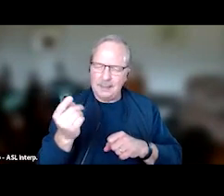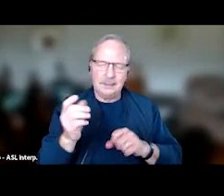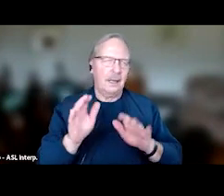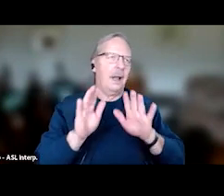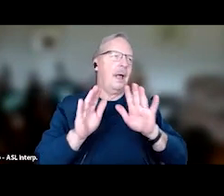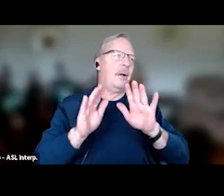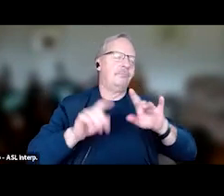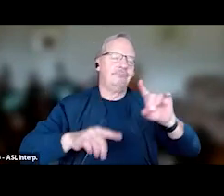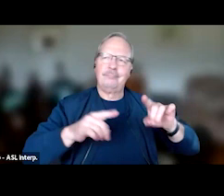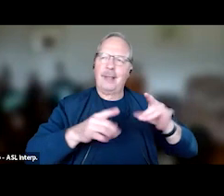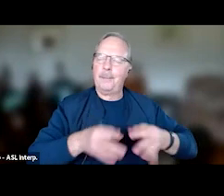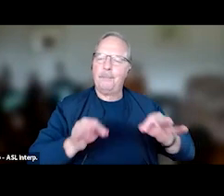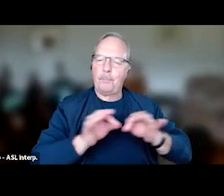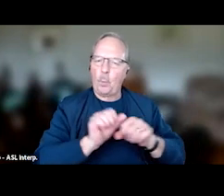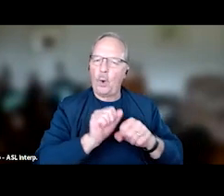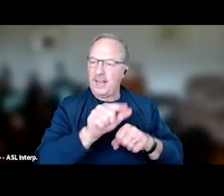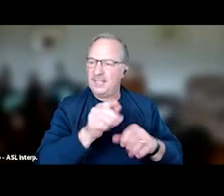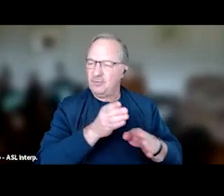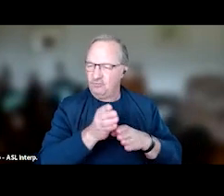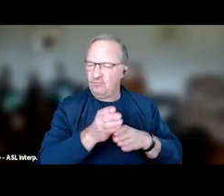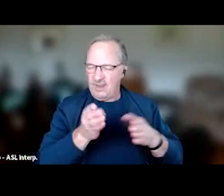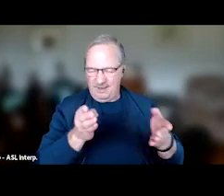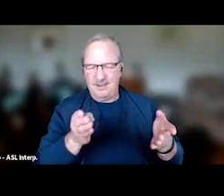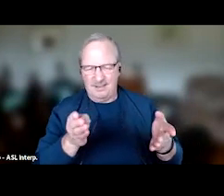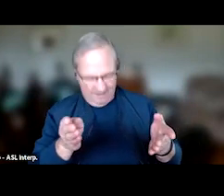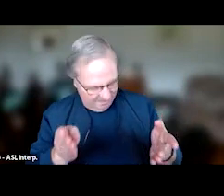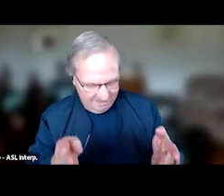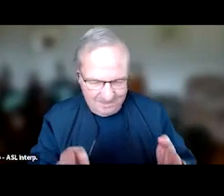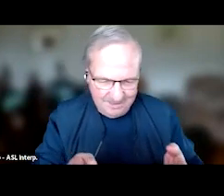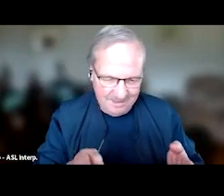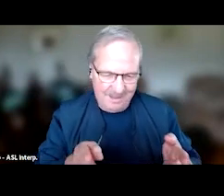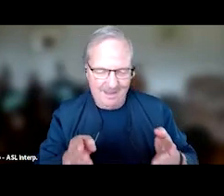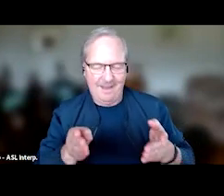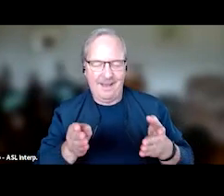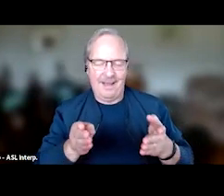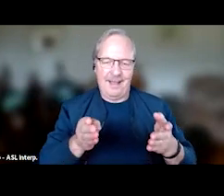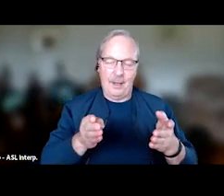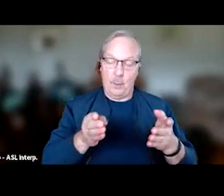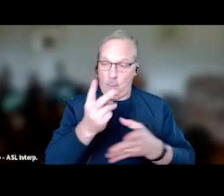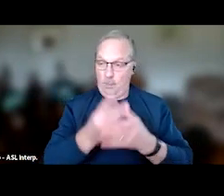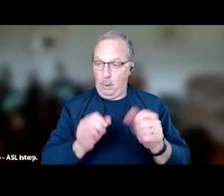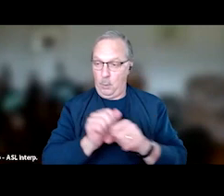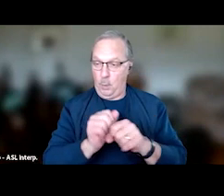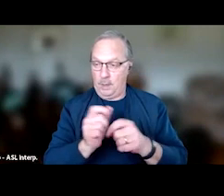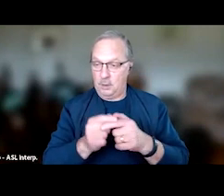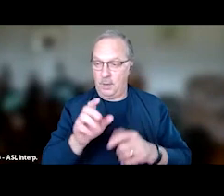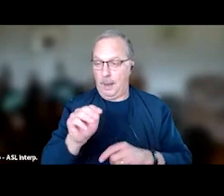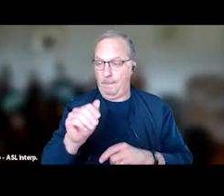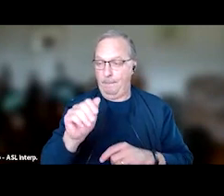important work in his career since then when we were kind of both working together in the Mass and Cass area of Boston.